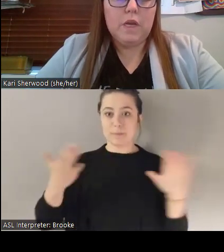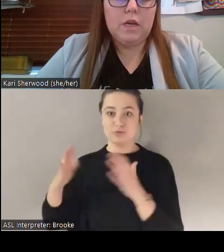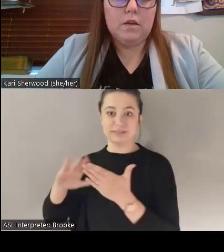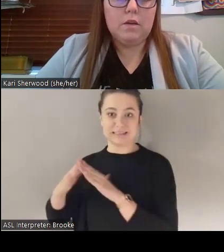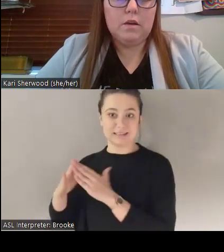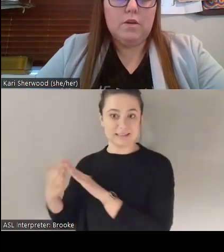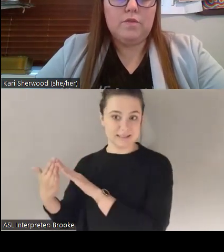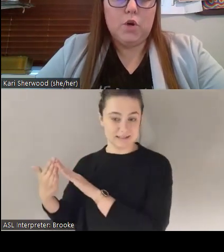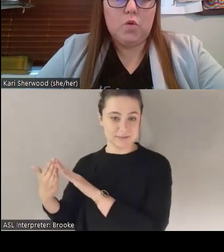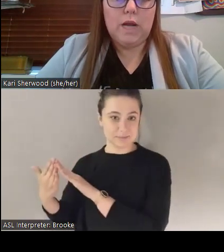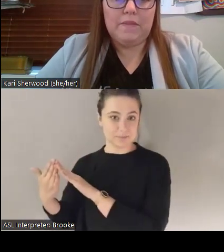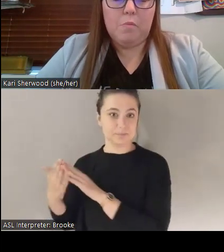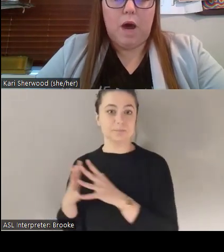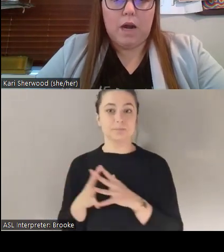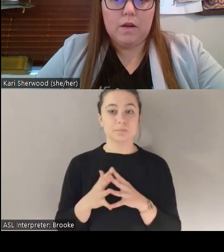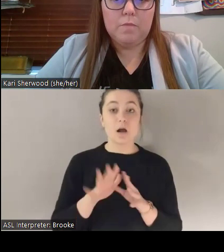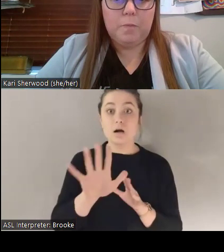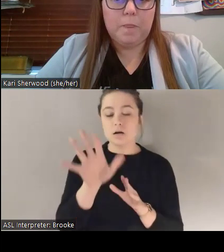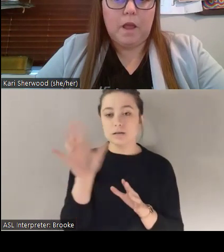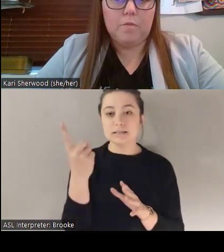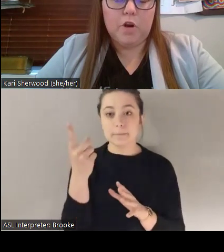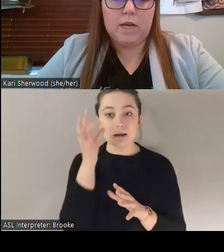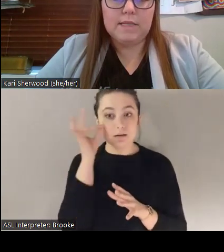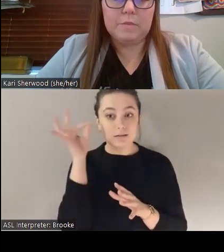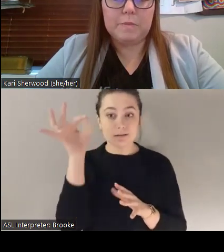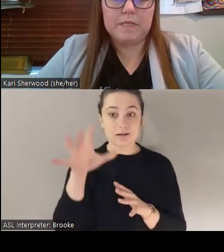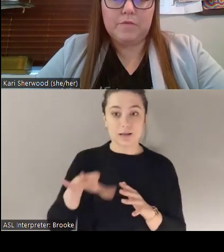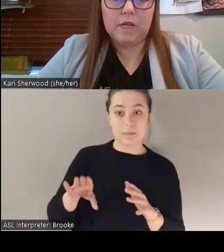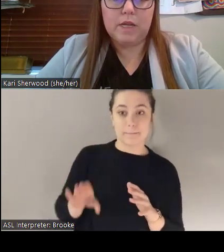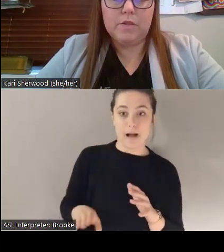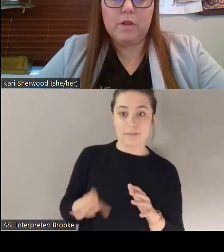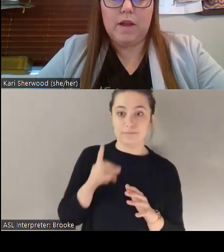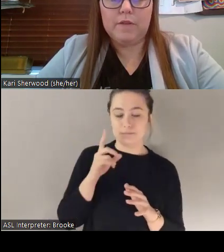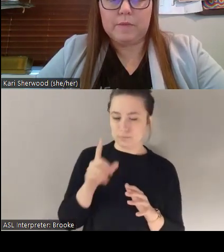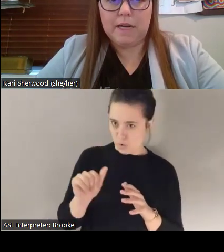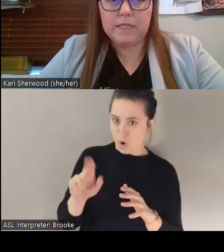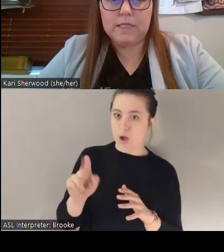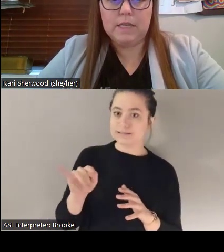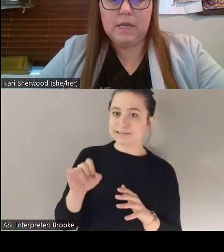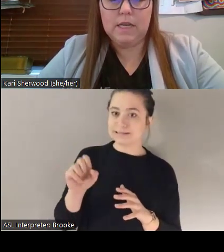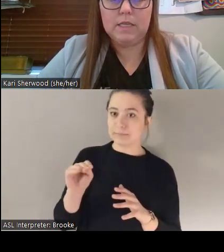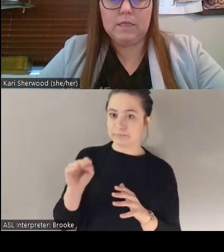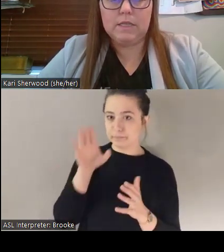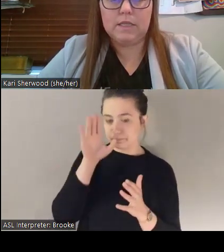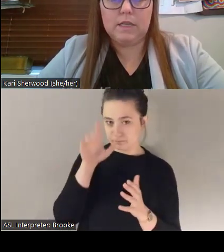Something of note at the bottom for autism specifically: their life expectancy is 16